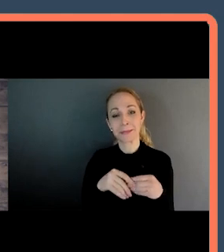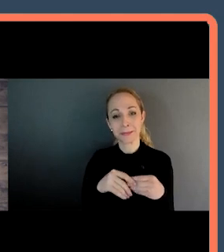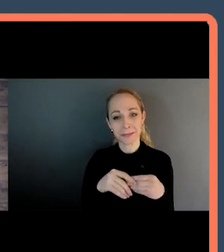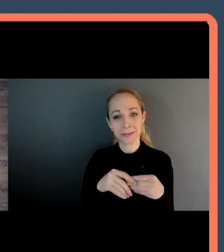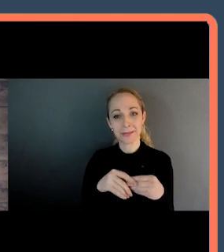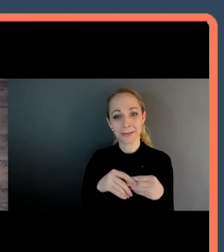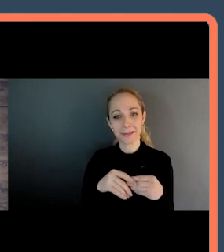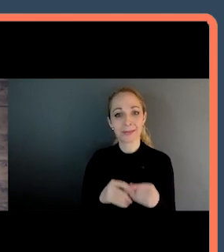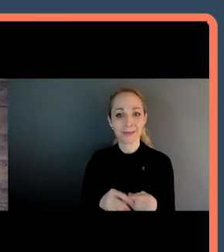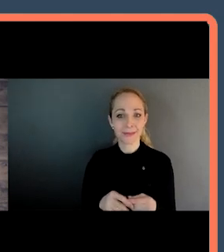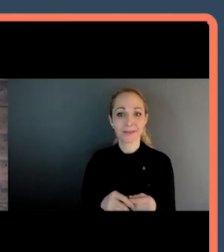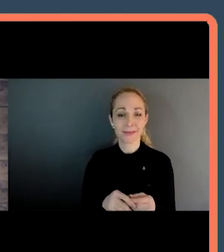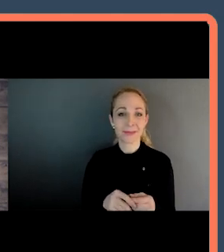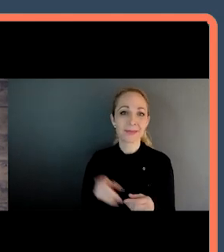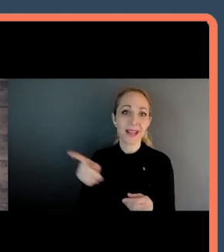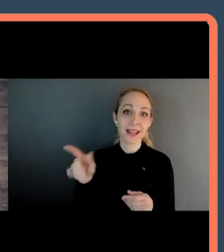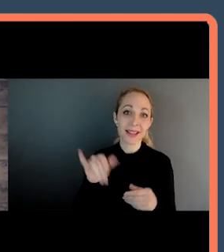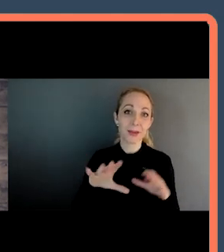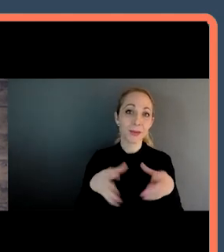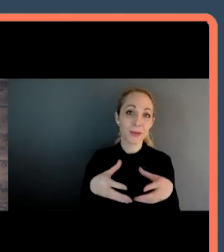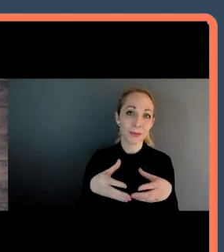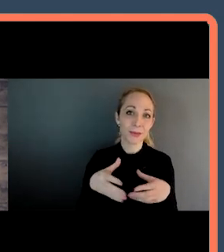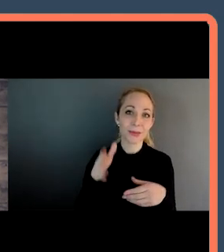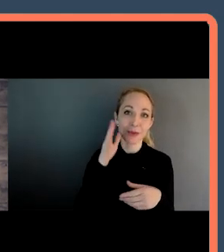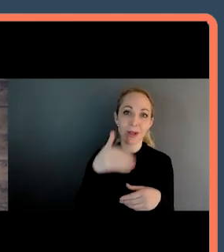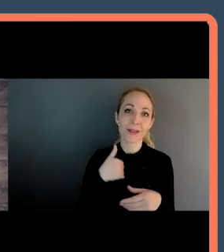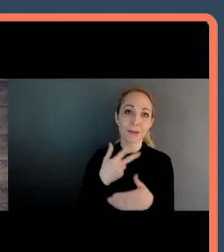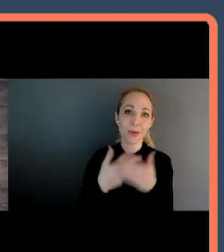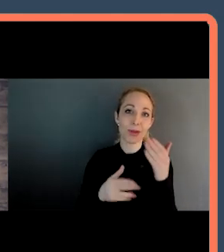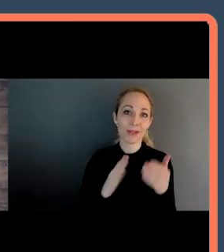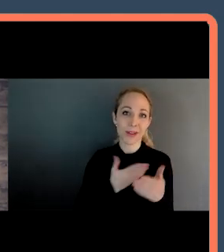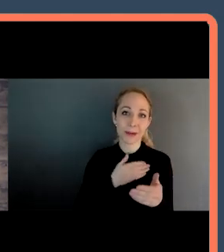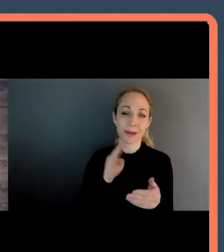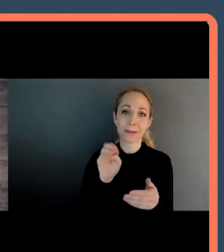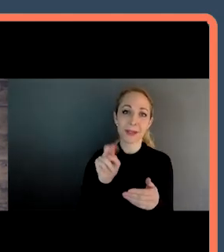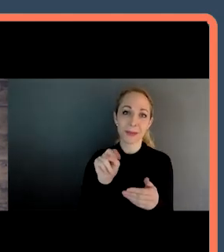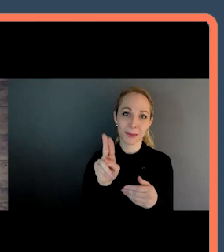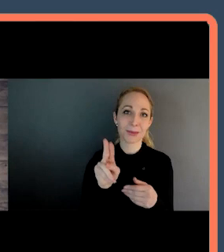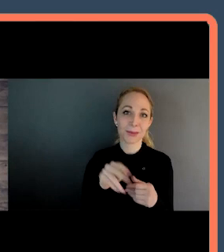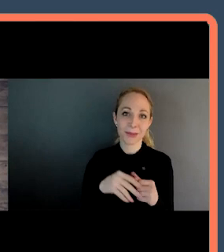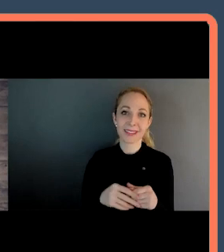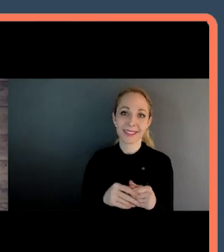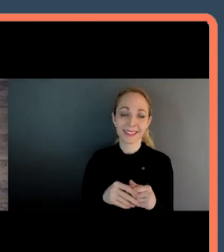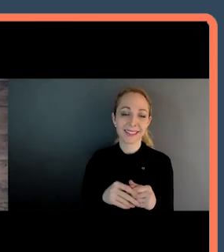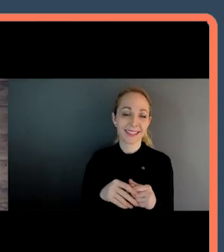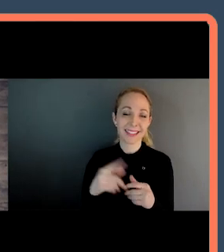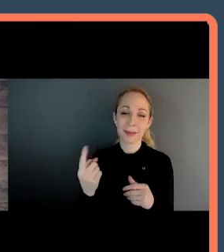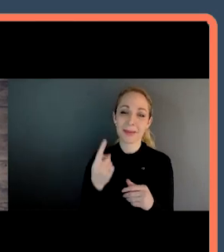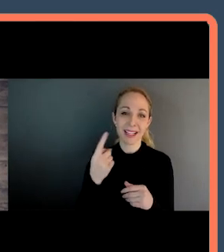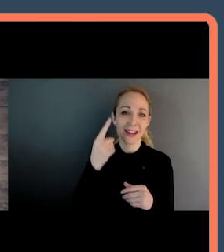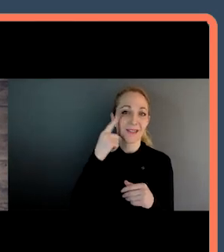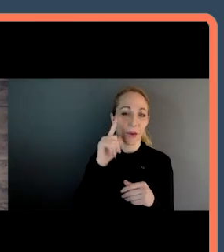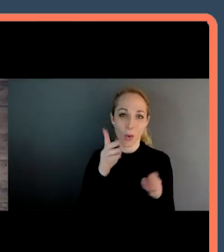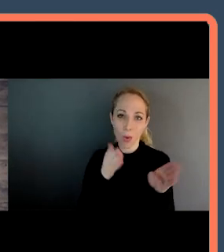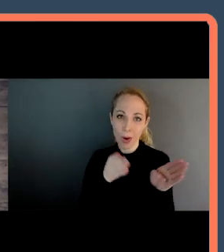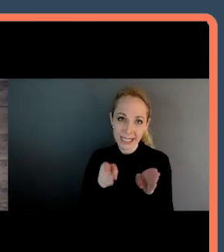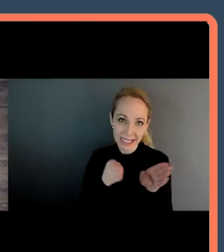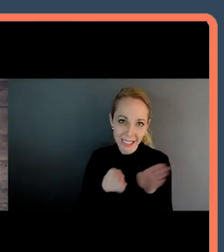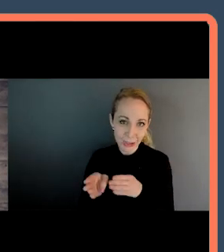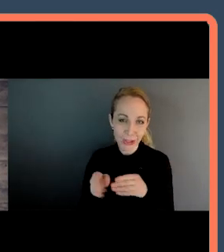AND THIS GROUP WILL HOLD BOTH OF OUR MENUS JUST